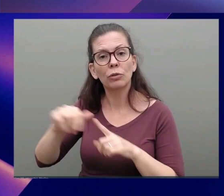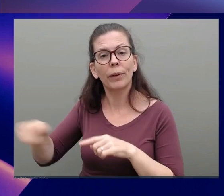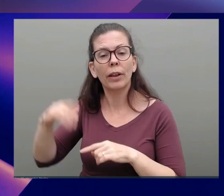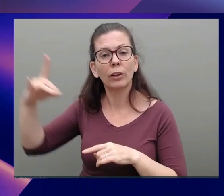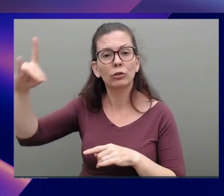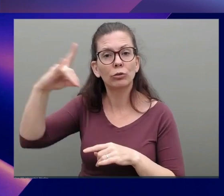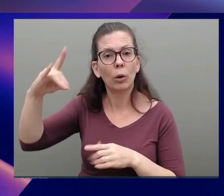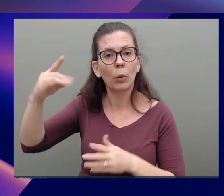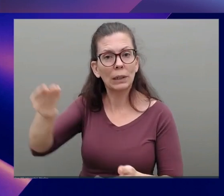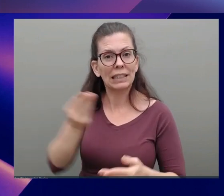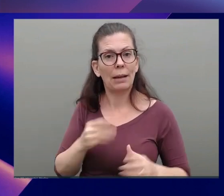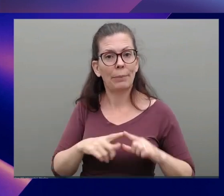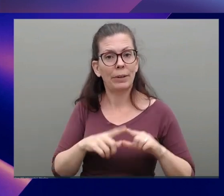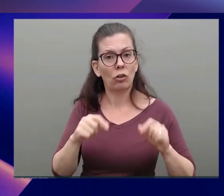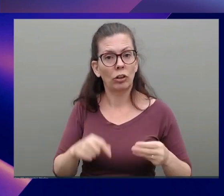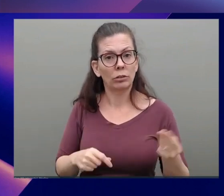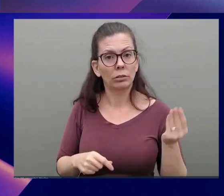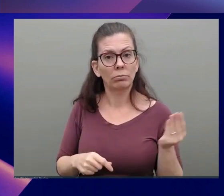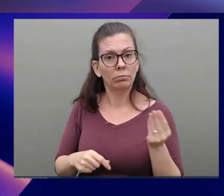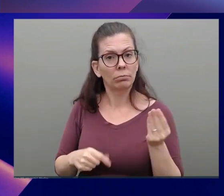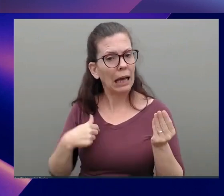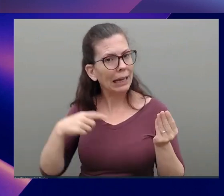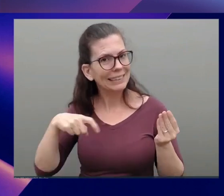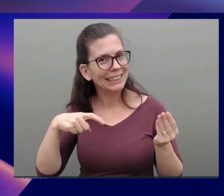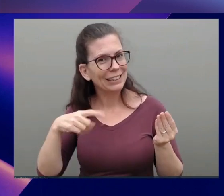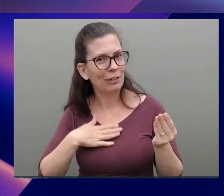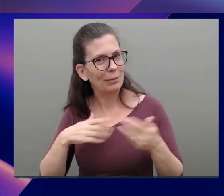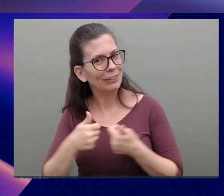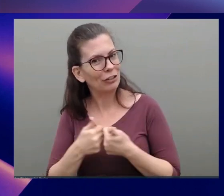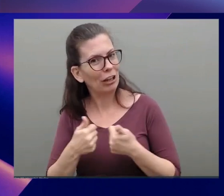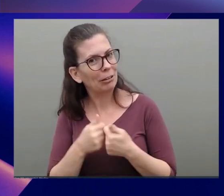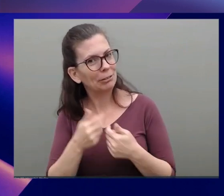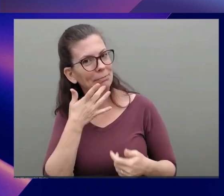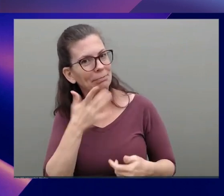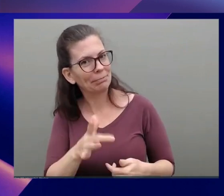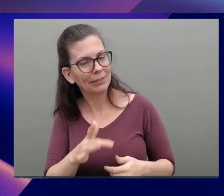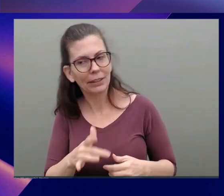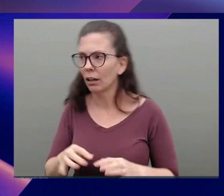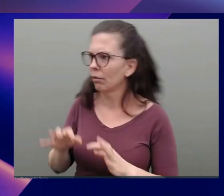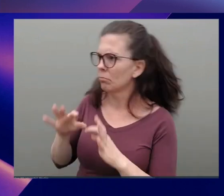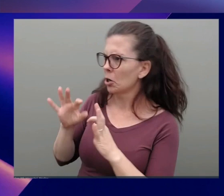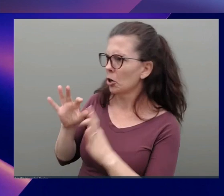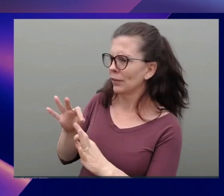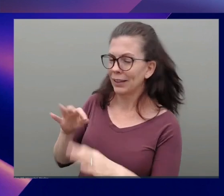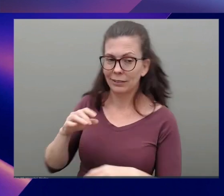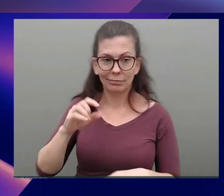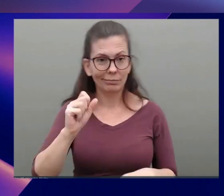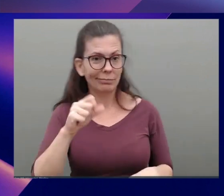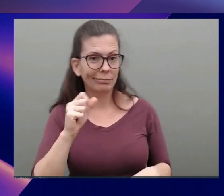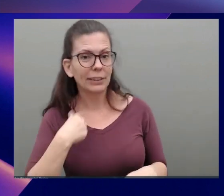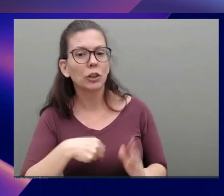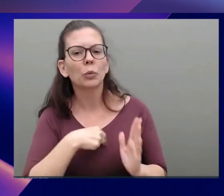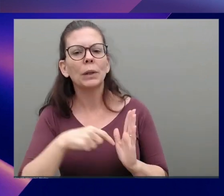and these are the cards that I need for this challenge. That's perfect. So, this challenge, we need to fill in the missing architecture components.